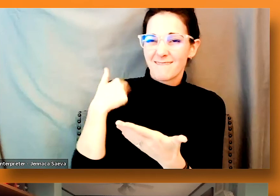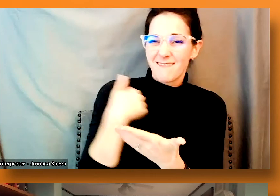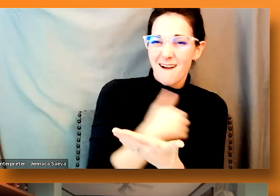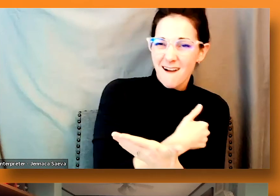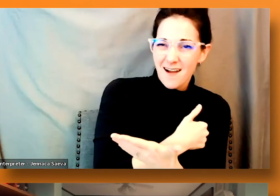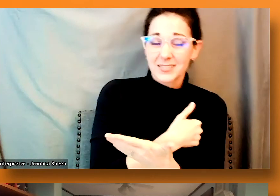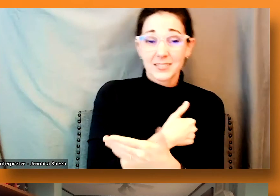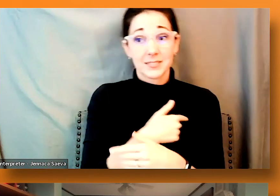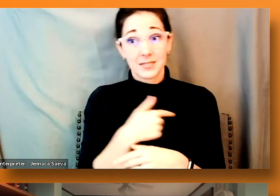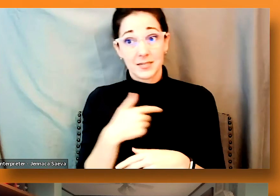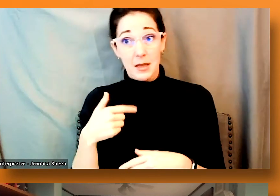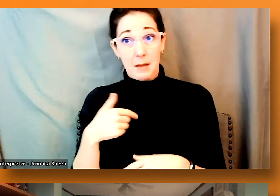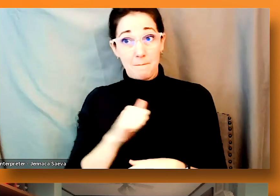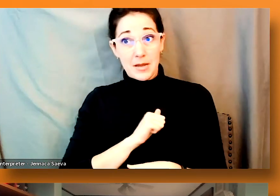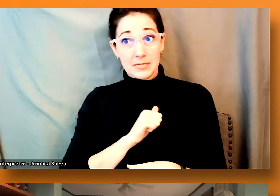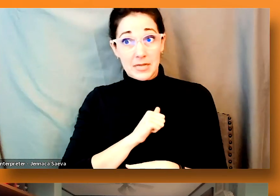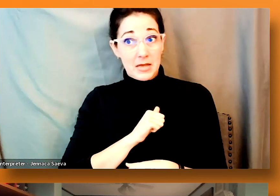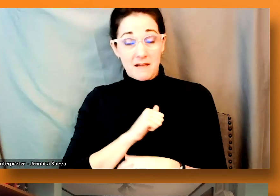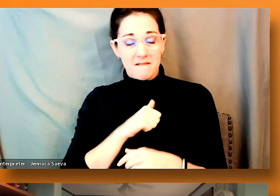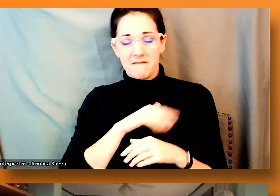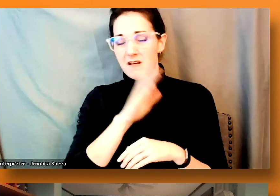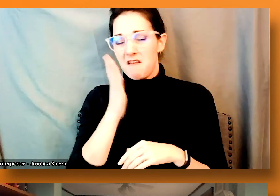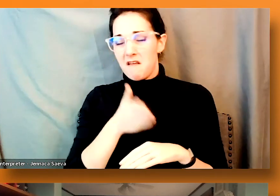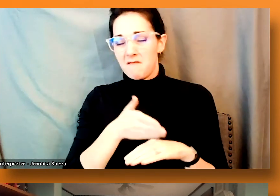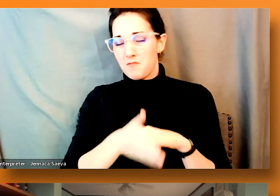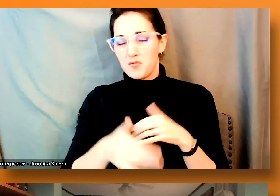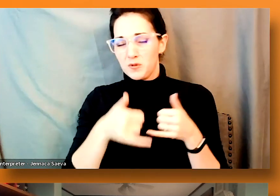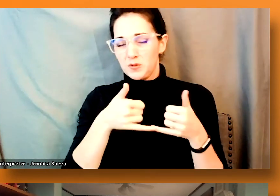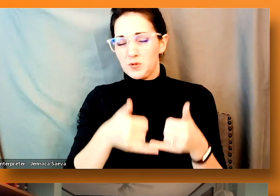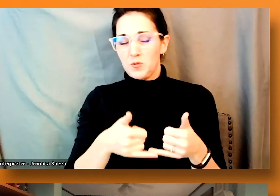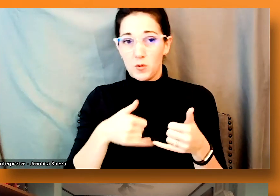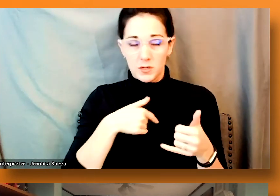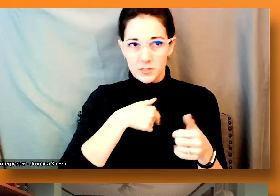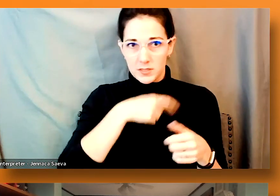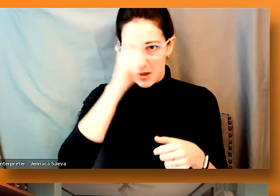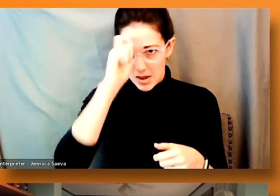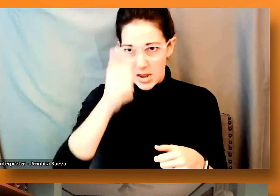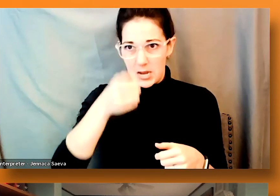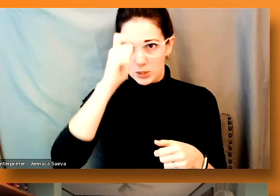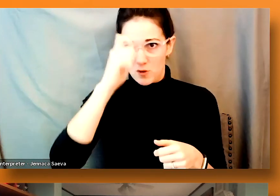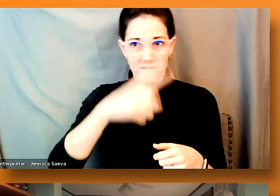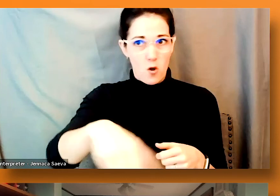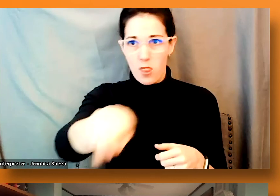I will never do post awards. So I give you guys all the credit. It really is hard,